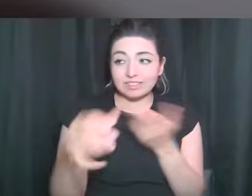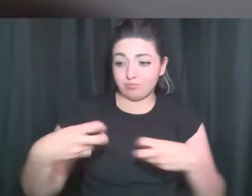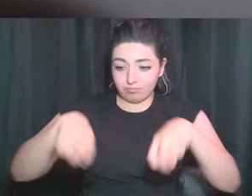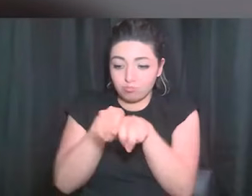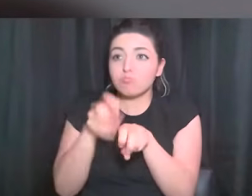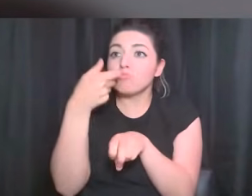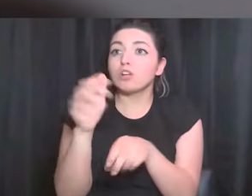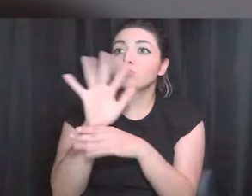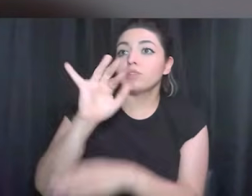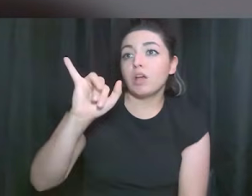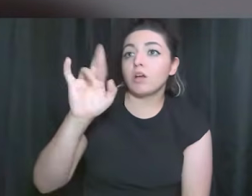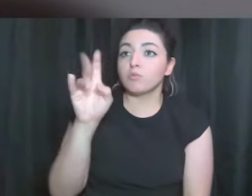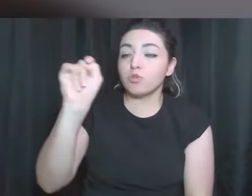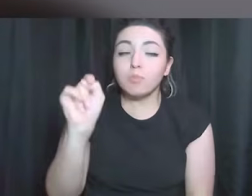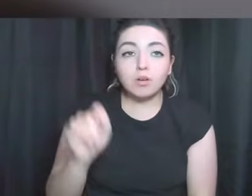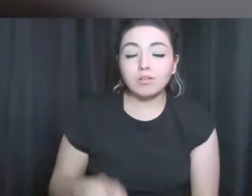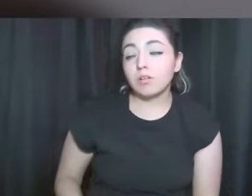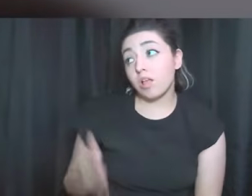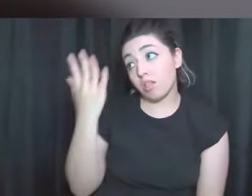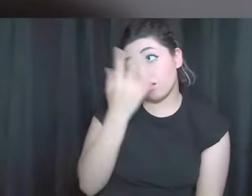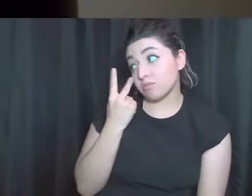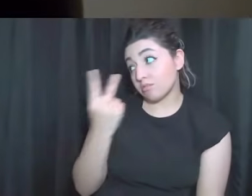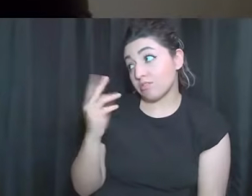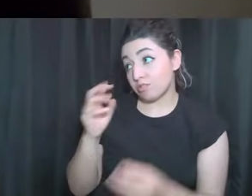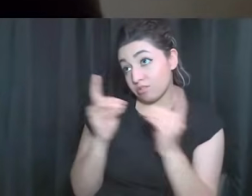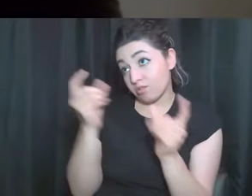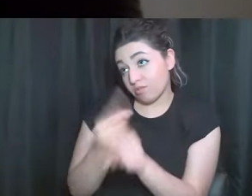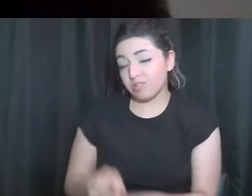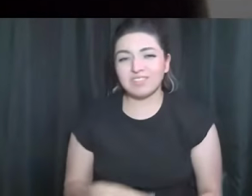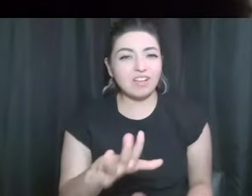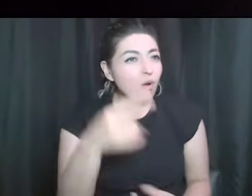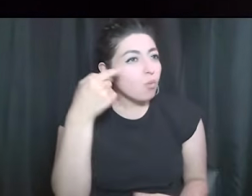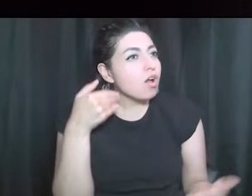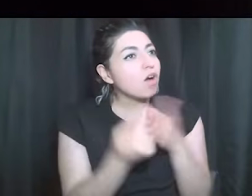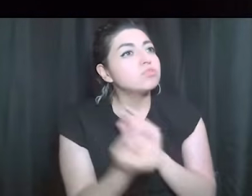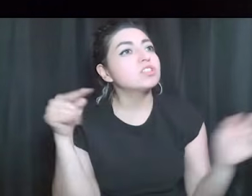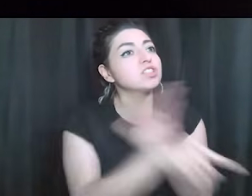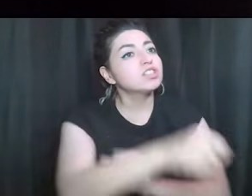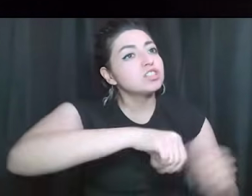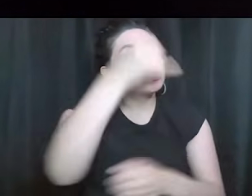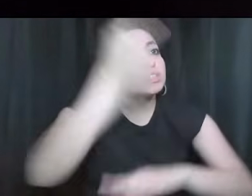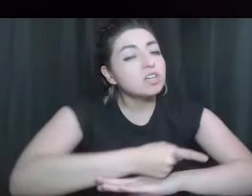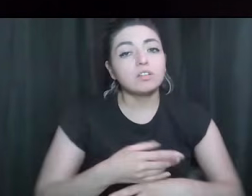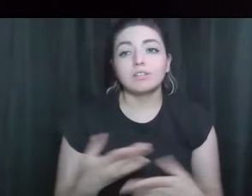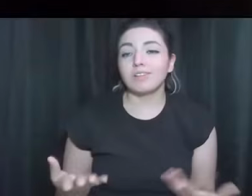It rather sounds like a date in hindsight, doesn't it? We almost killed each other that day. Certainly we were just exerting our unspoken mutual attraction.